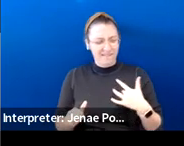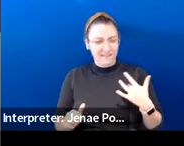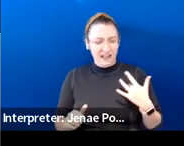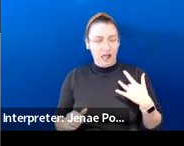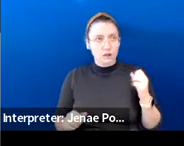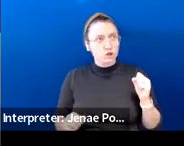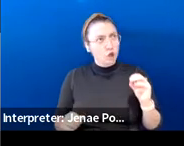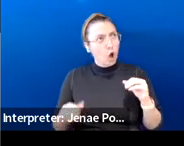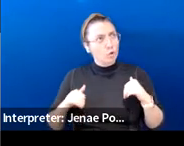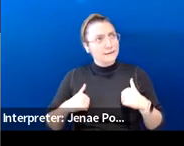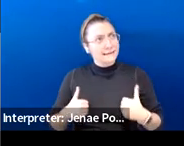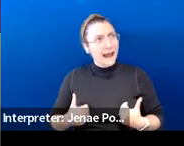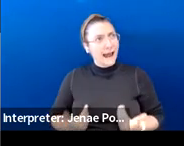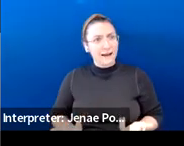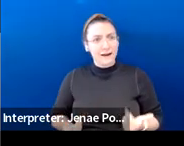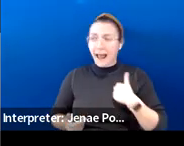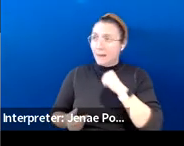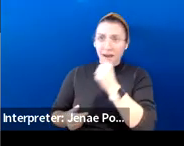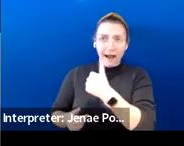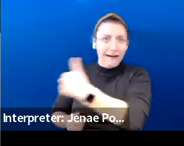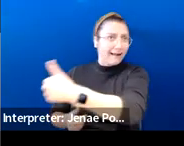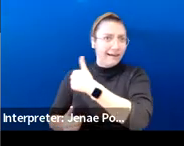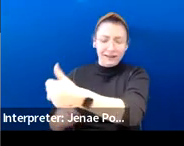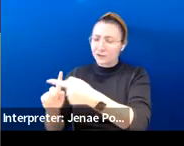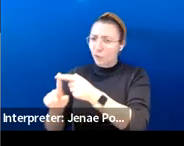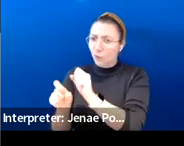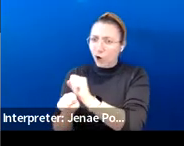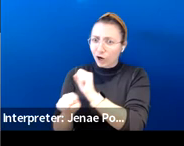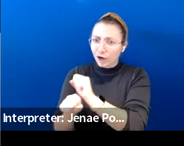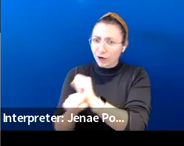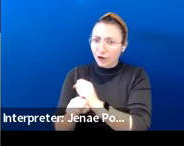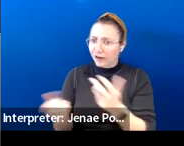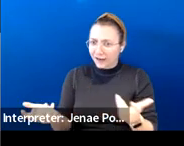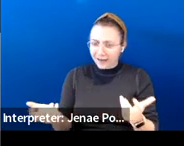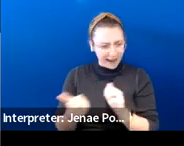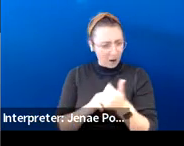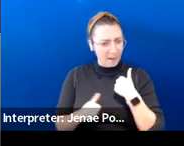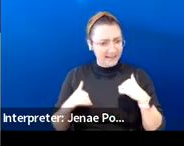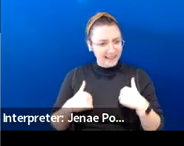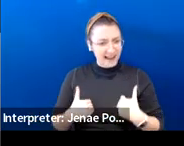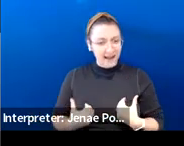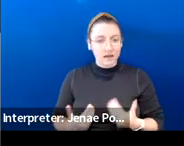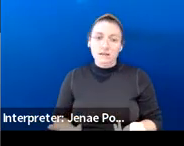if we're not even showing at work anymore? We take on more tasks than we usually do.